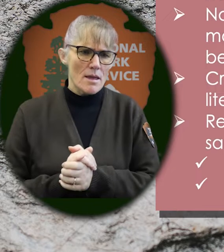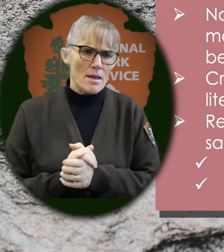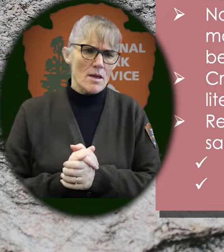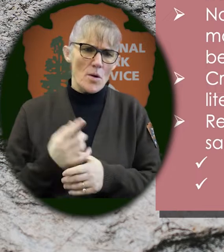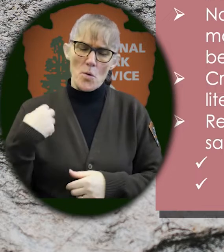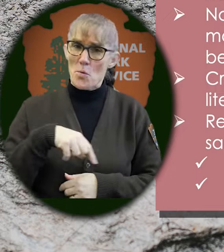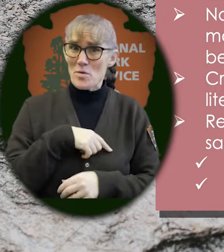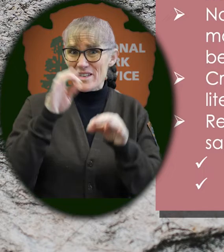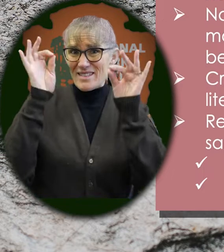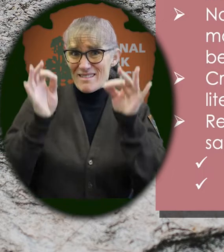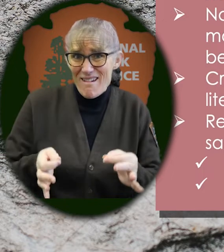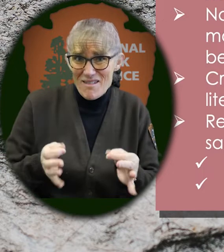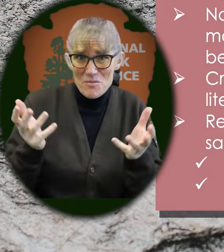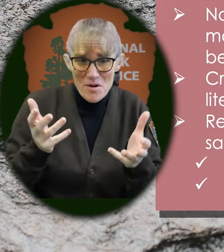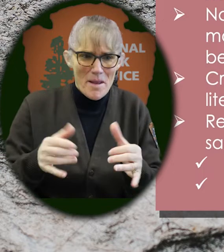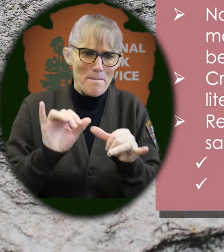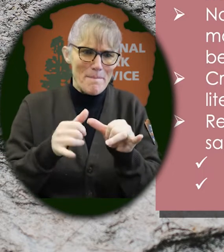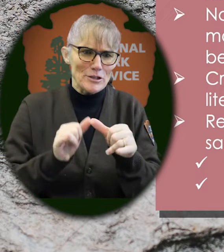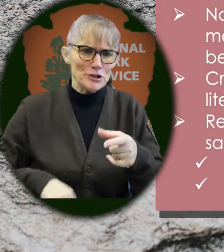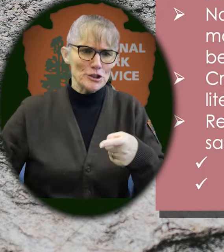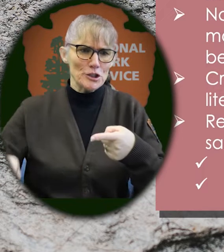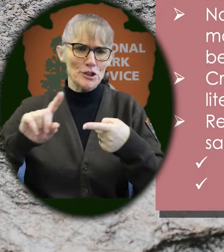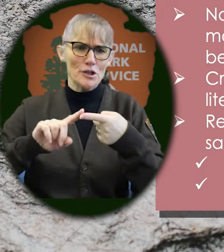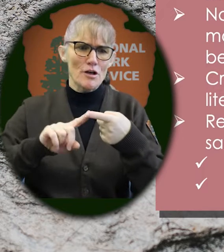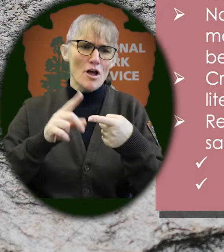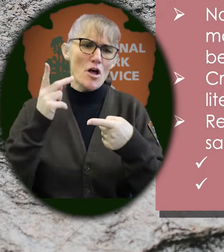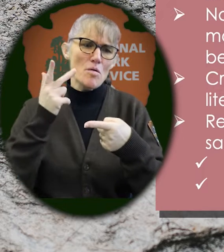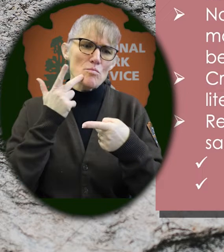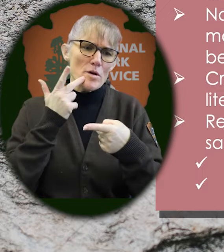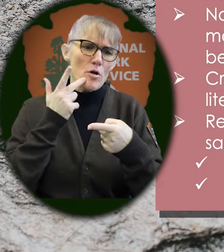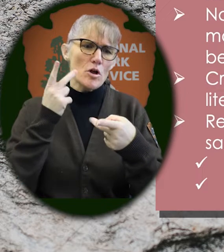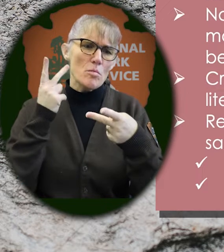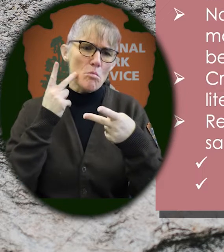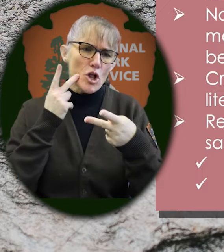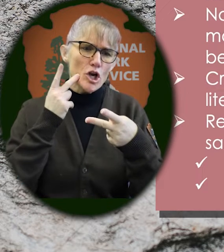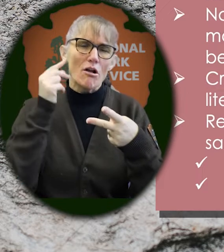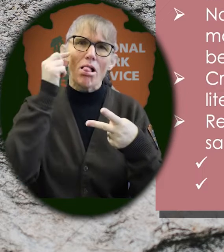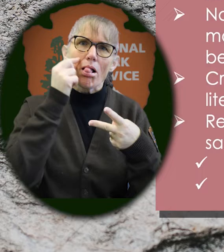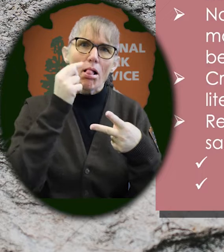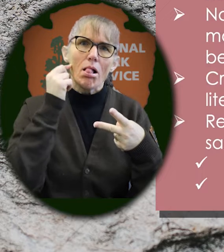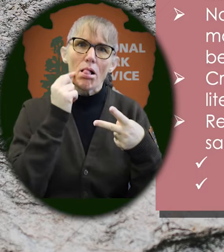So, we measure the premolar and molar tooth row lengths in both the uppers and the lowers.